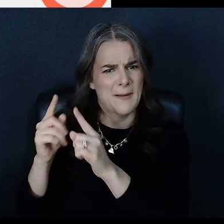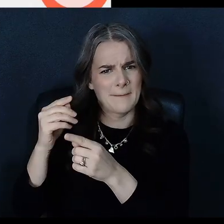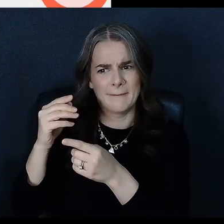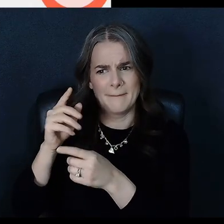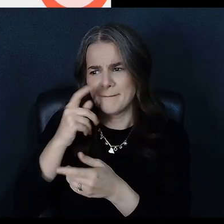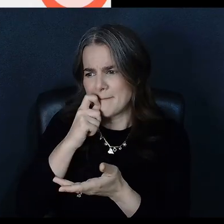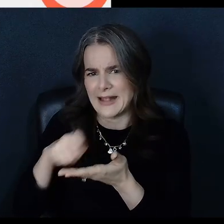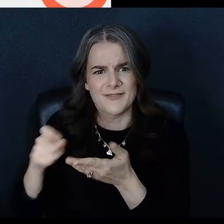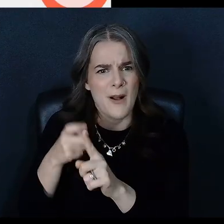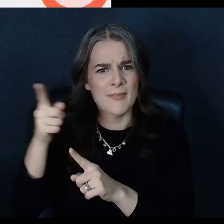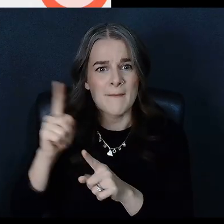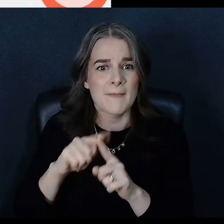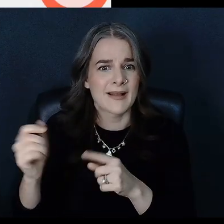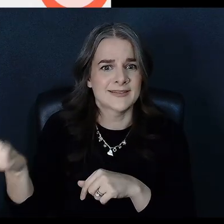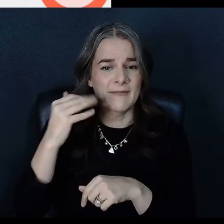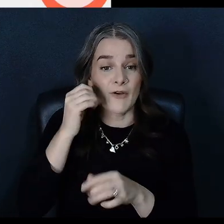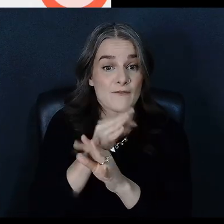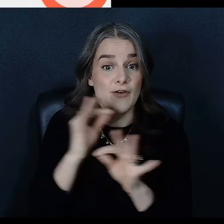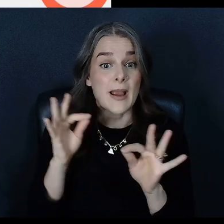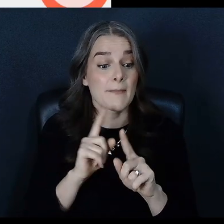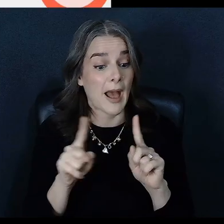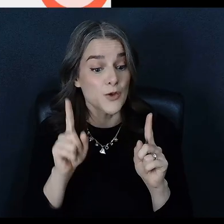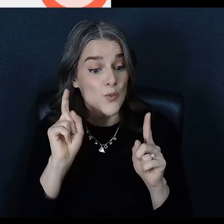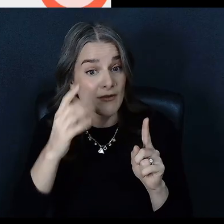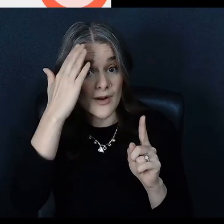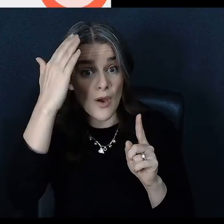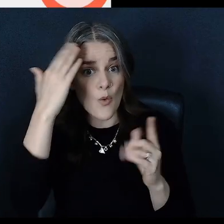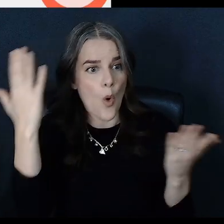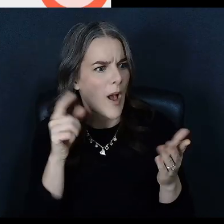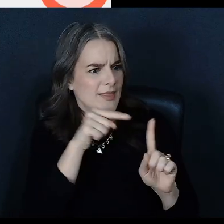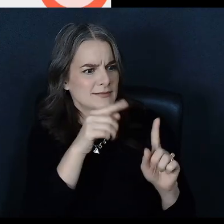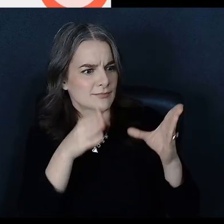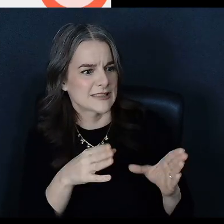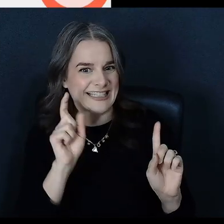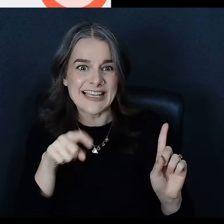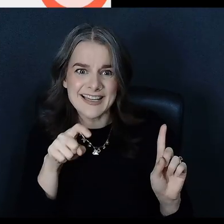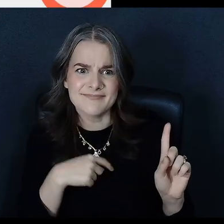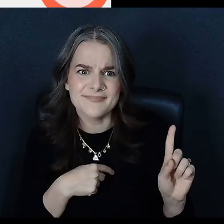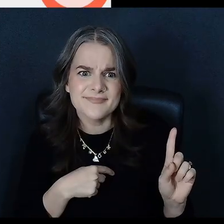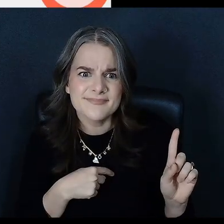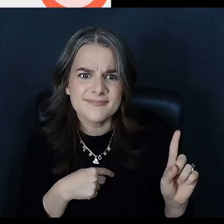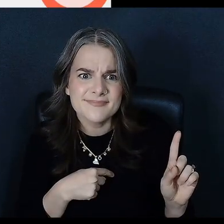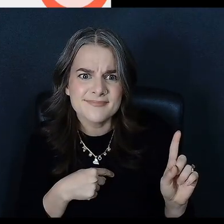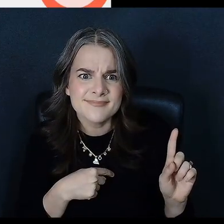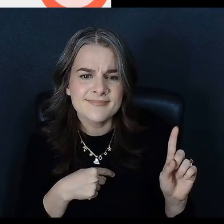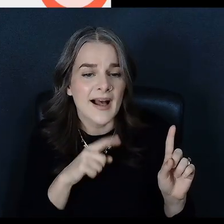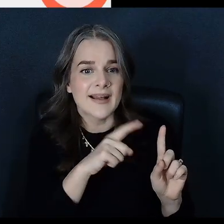What does this person need? Are they going to be using a finger? Are they going to be using a head pointer? Are they going to be using something--